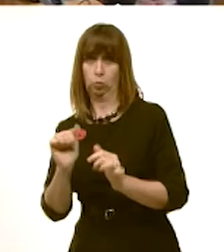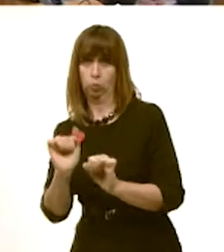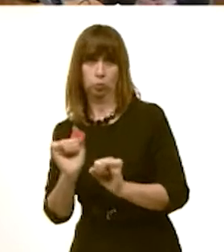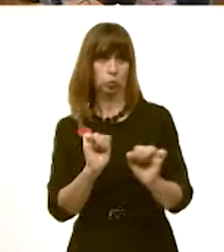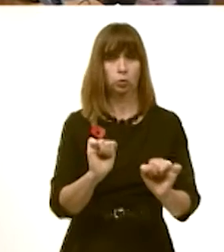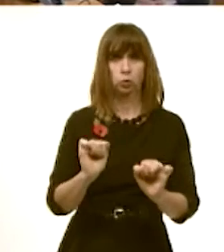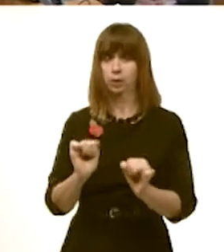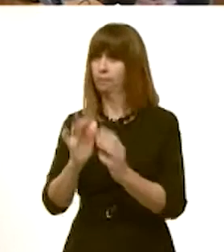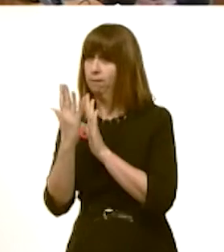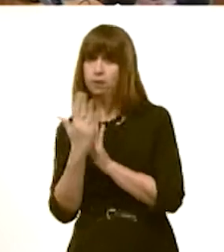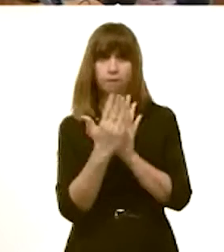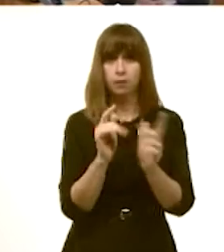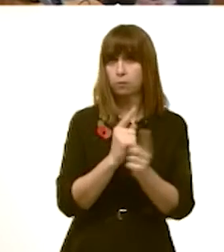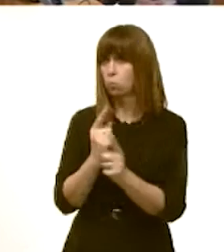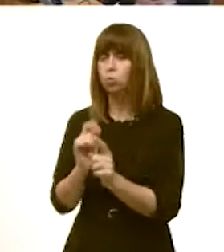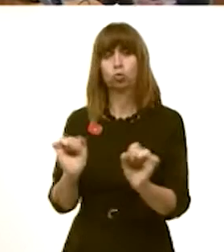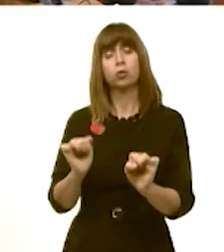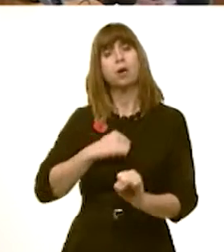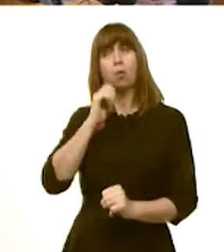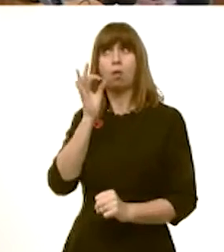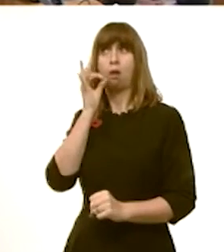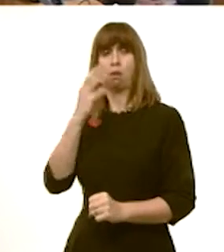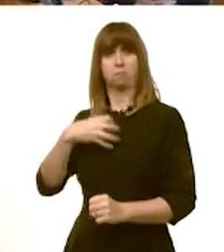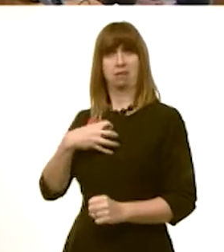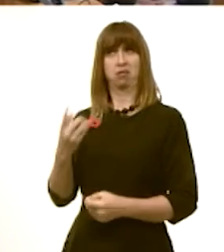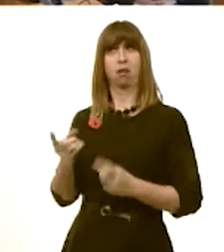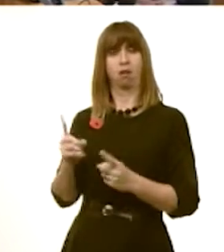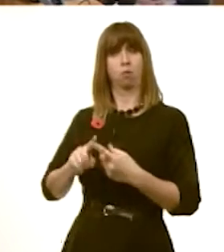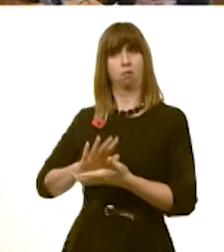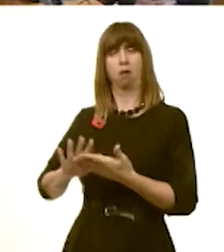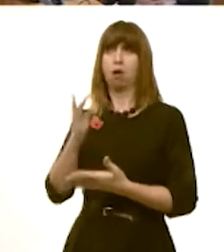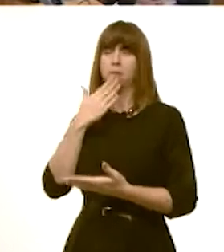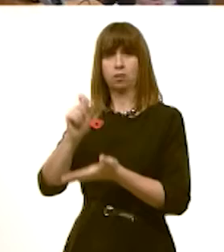but I will ask the Minister to write to you with further details as to what has been done